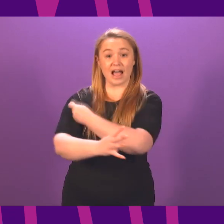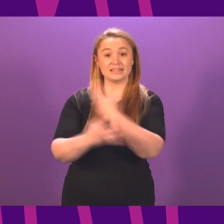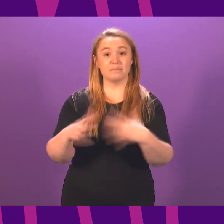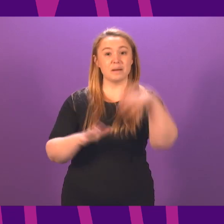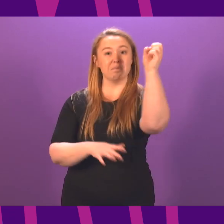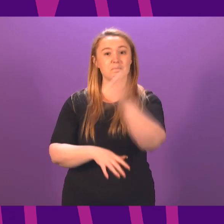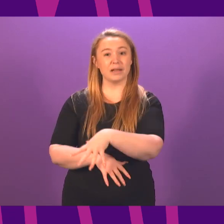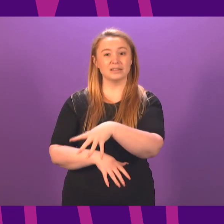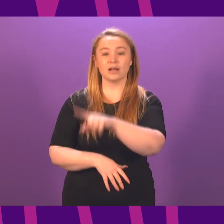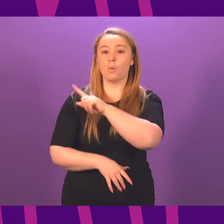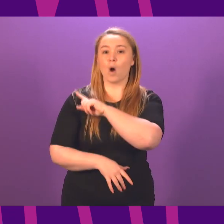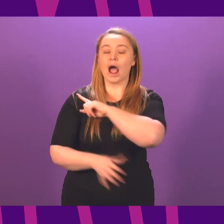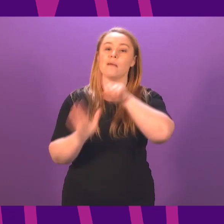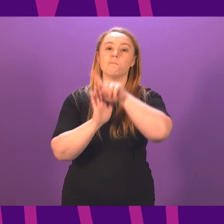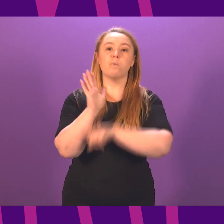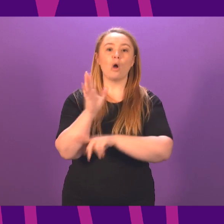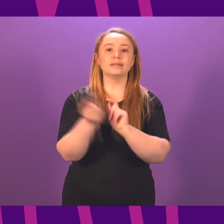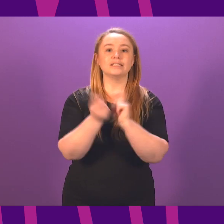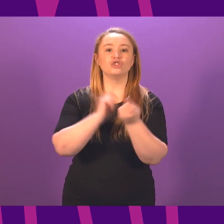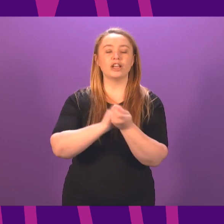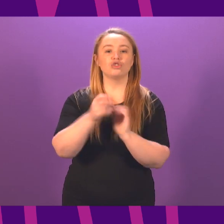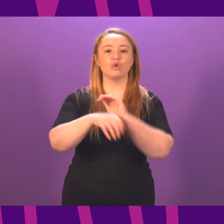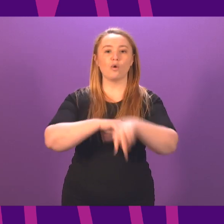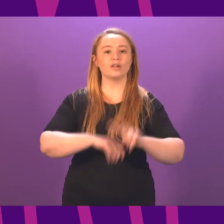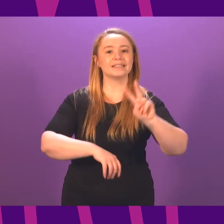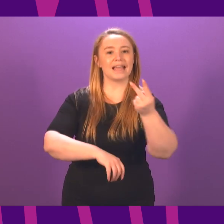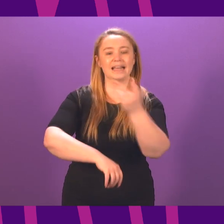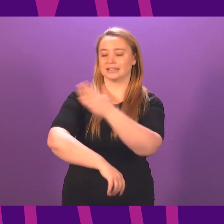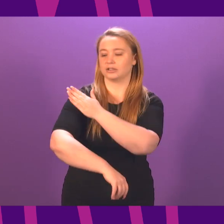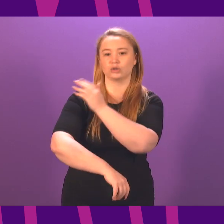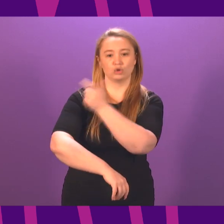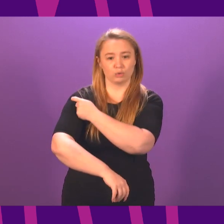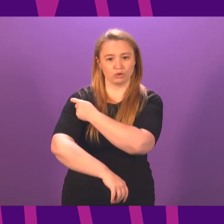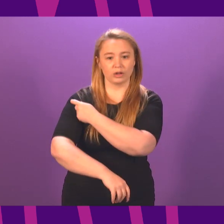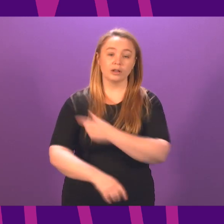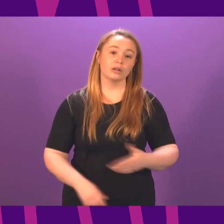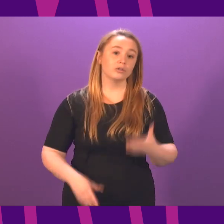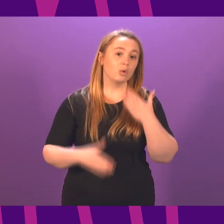change of policy on second doses. Can the First Minister assure the chamber